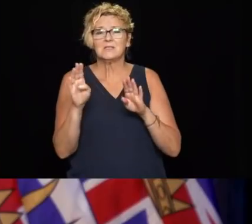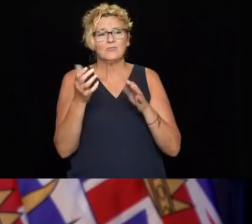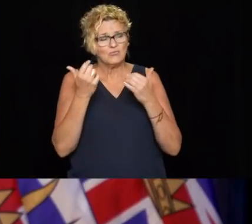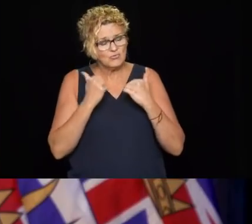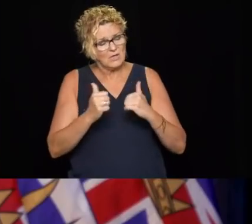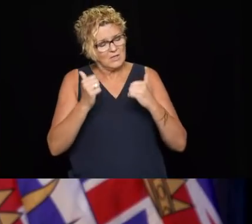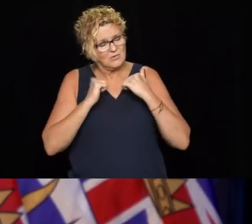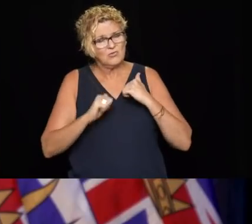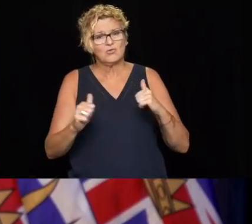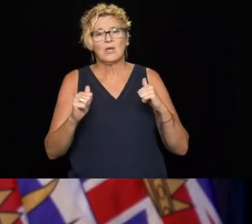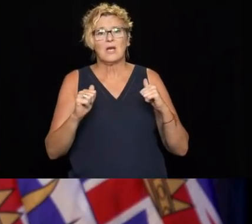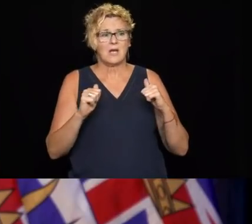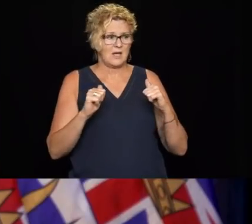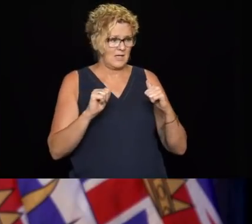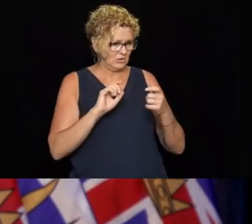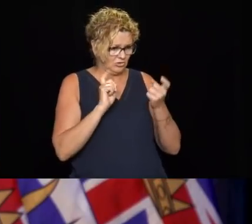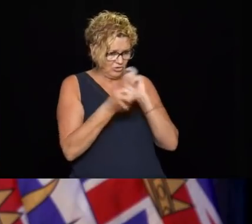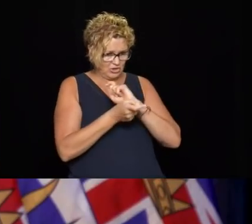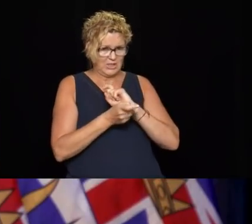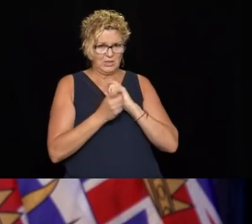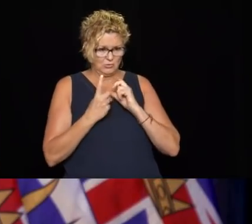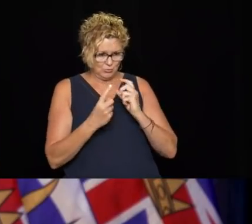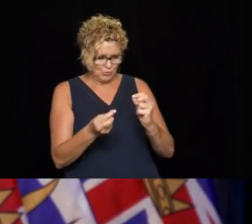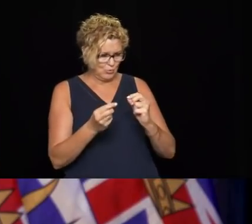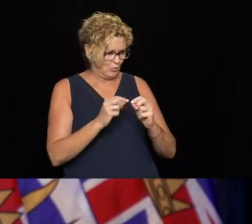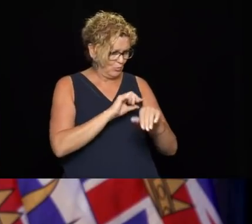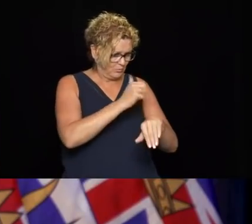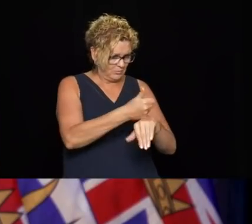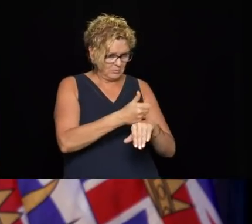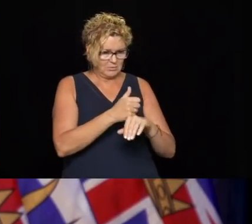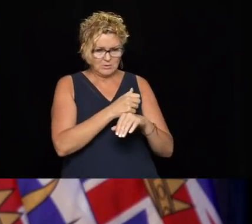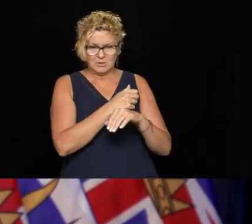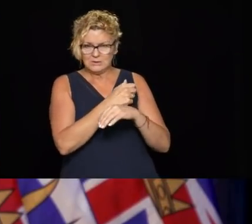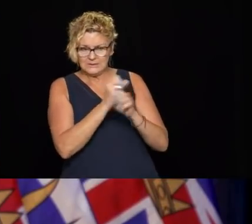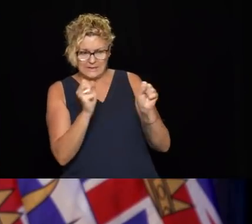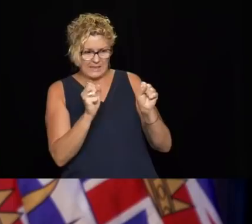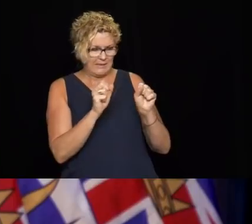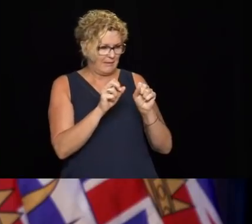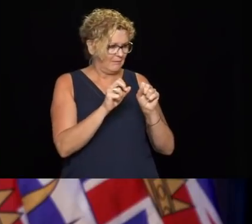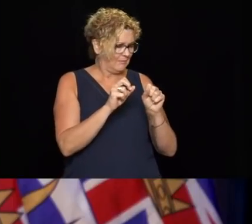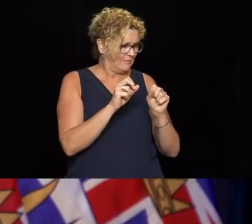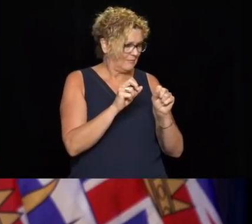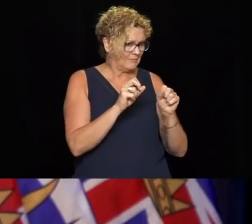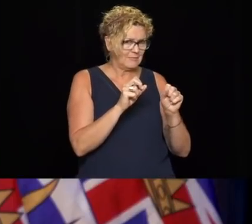our first transmission events and outbreaks and challenges, finding people after exposures and some of the nightclubs and I will